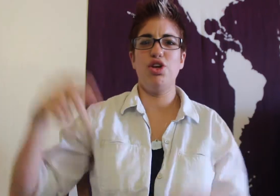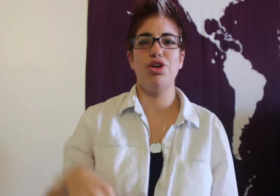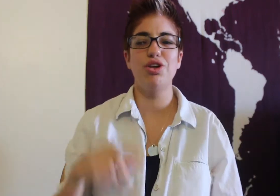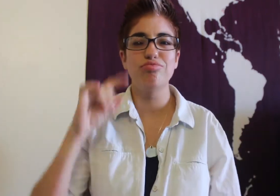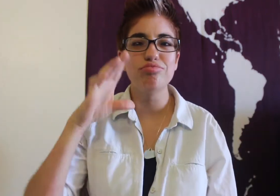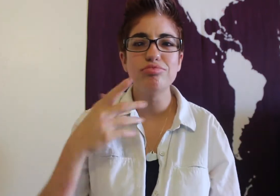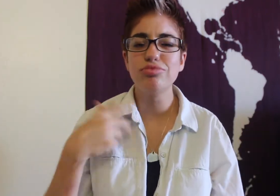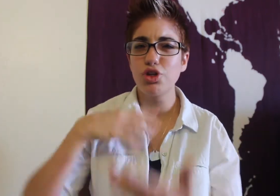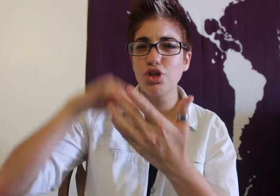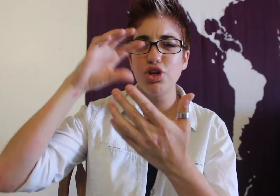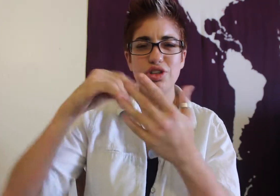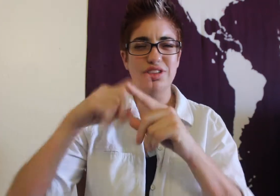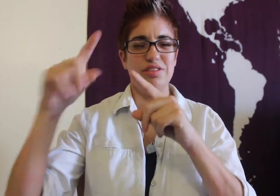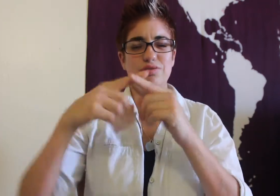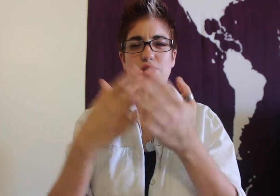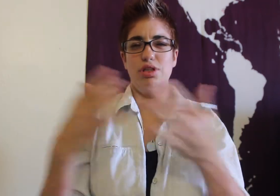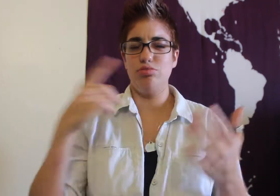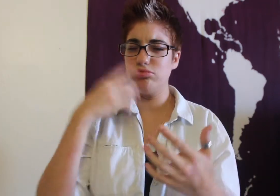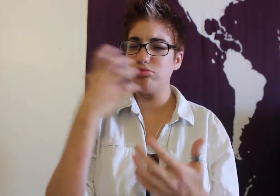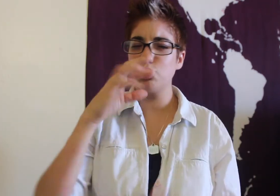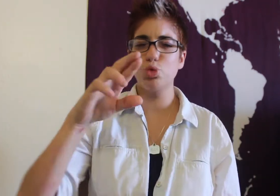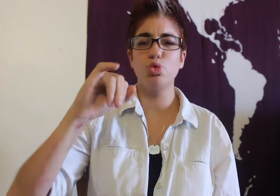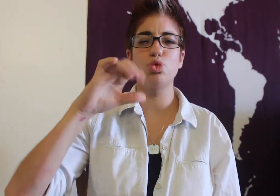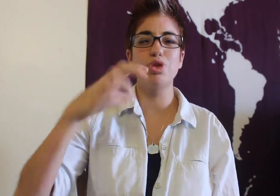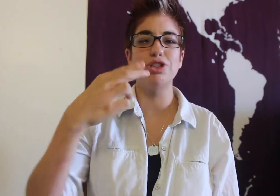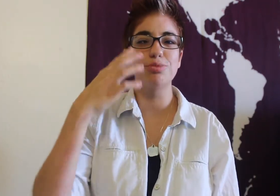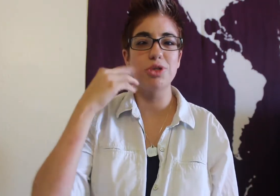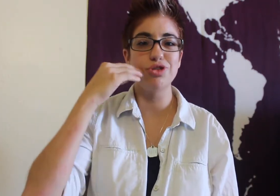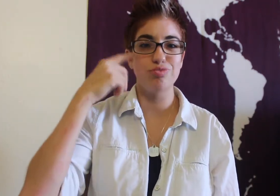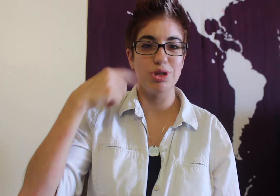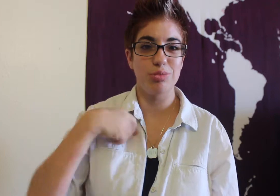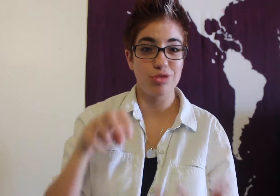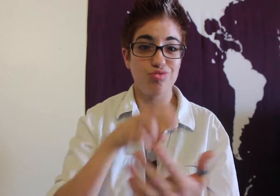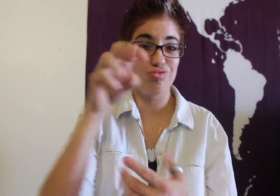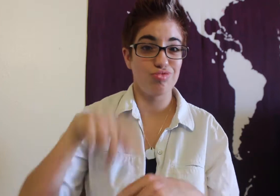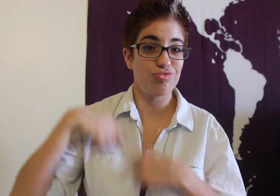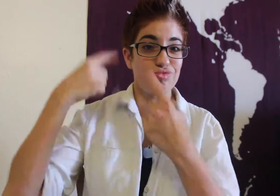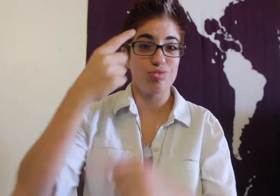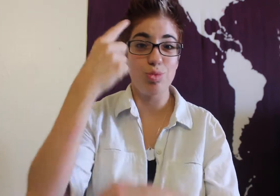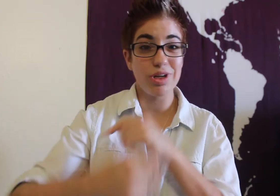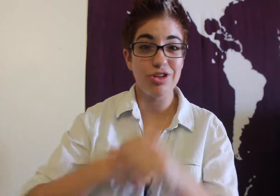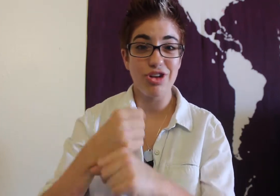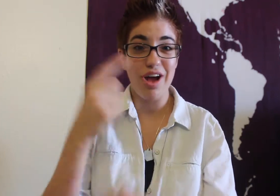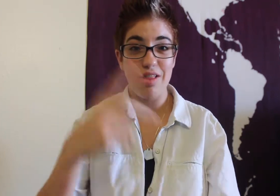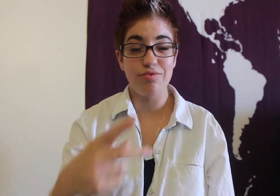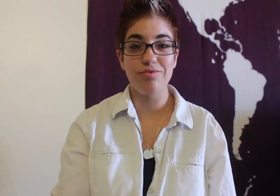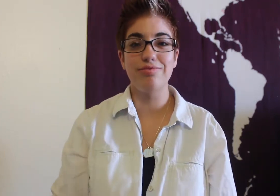It is so different, really. It has been a really rich experience for the past year.